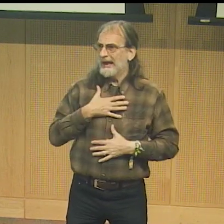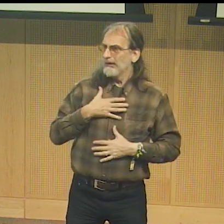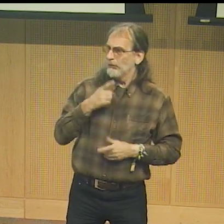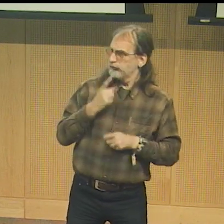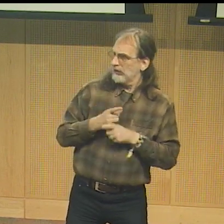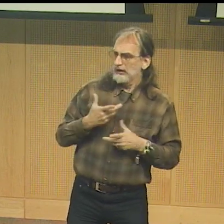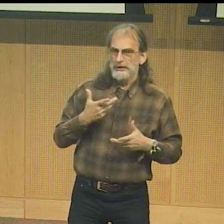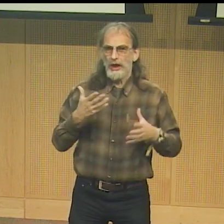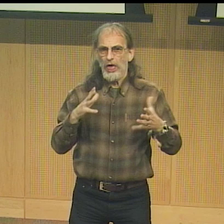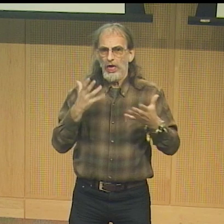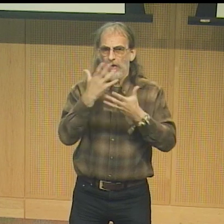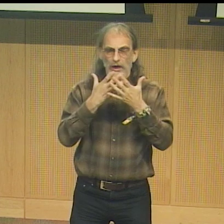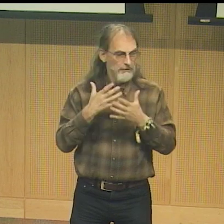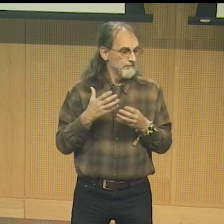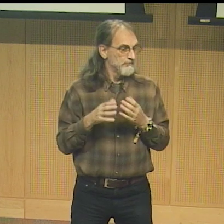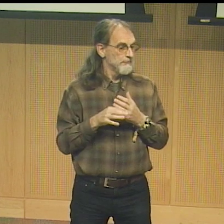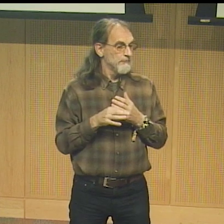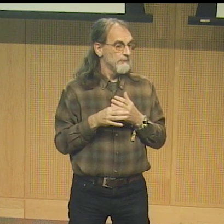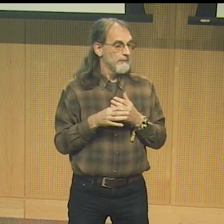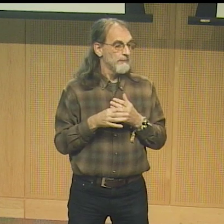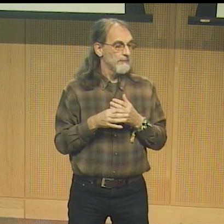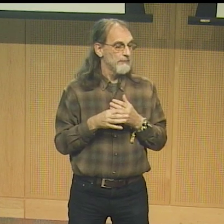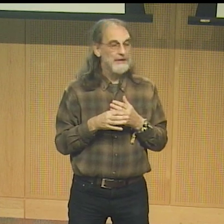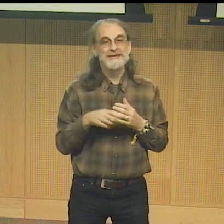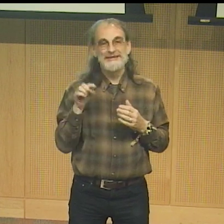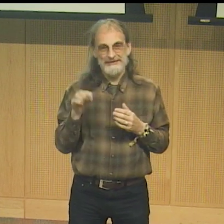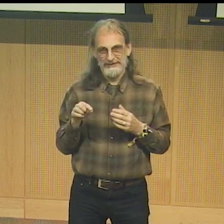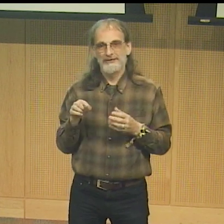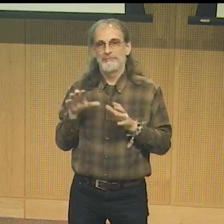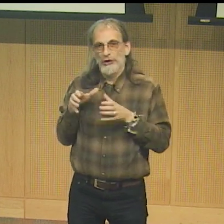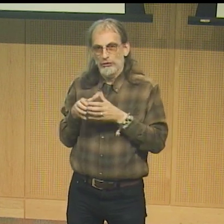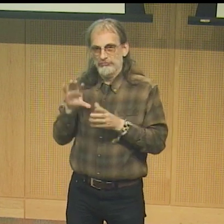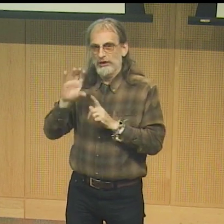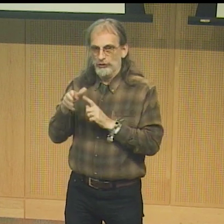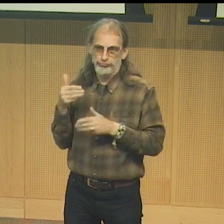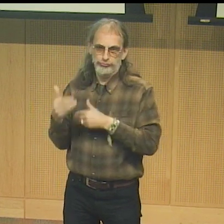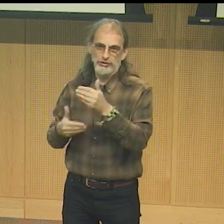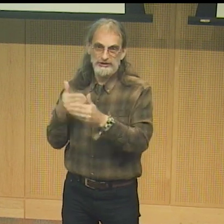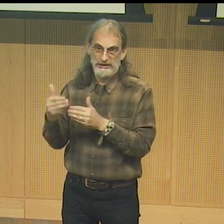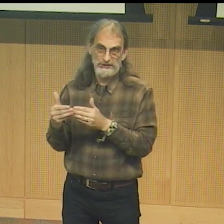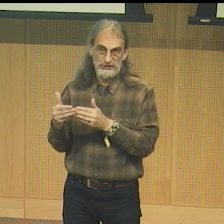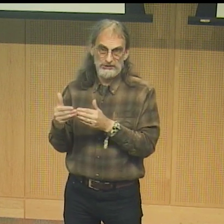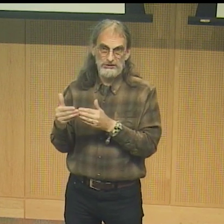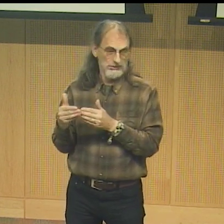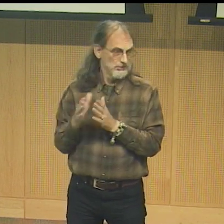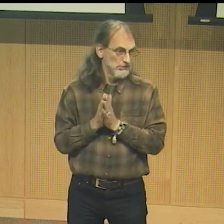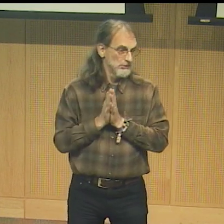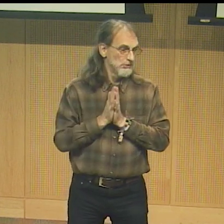So, if you're an individual who's integrating two disparate cultures, you're going to have some internal conflict over it.